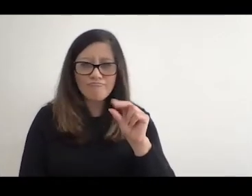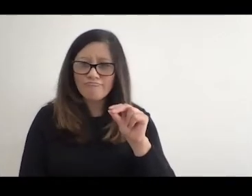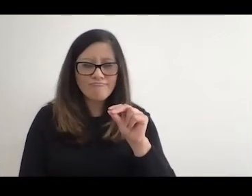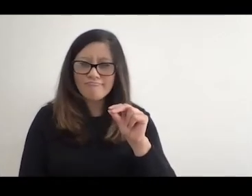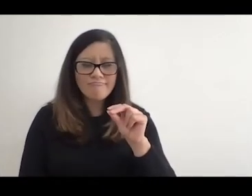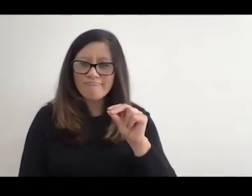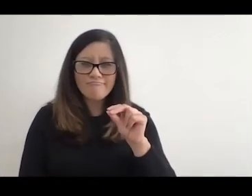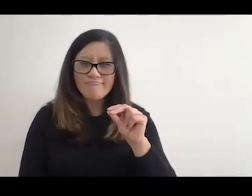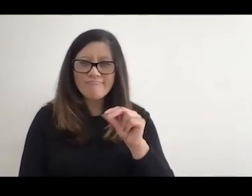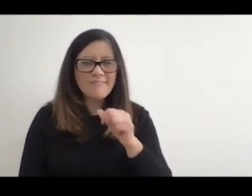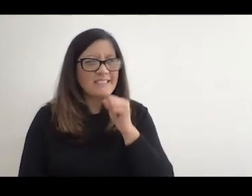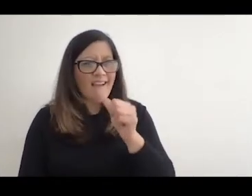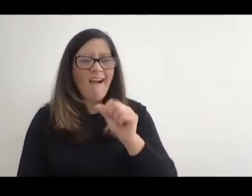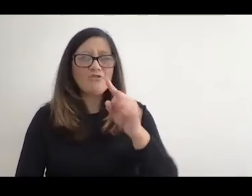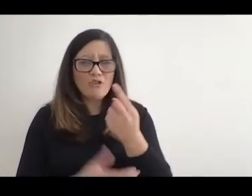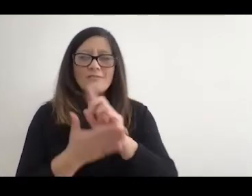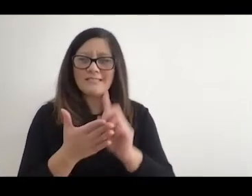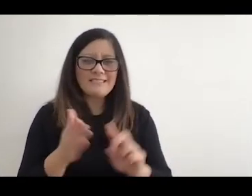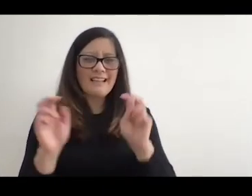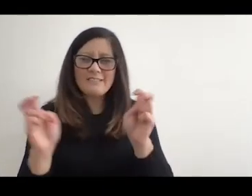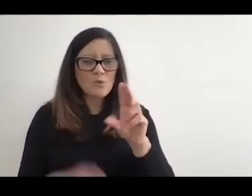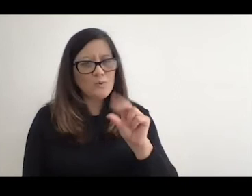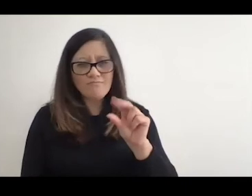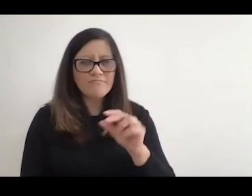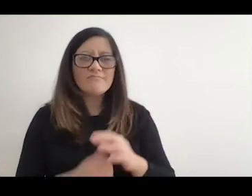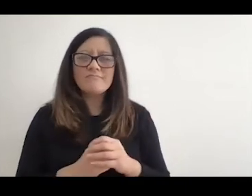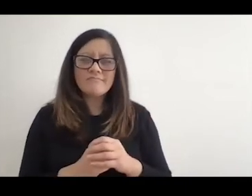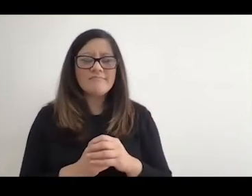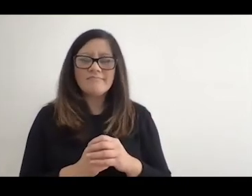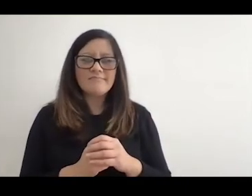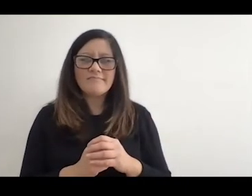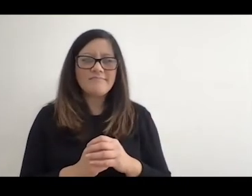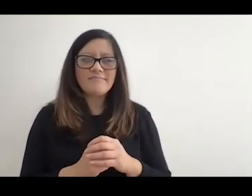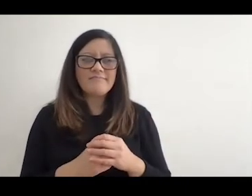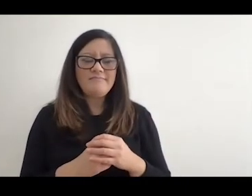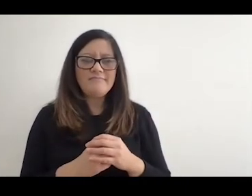It's not just a design issue. The exploration of design